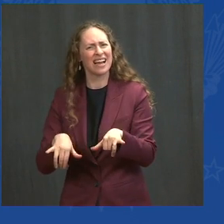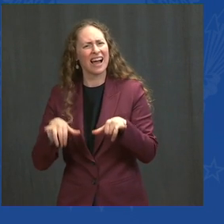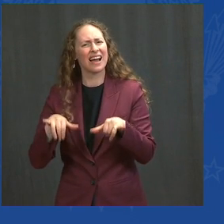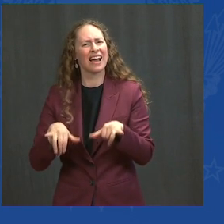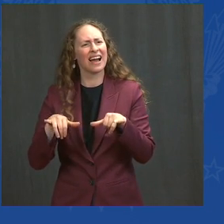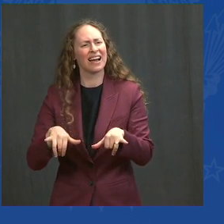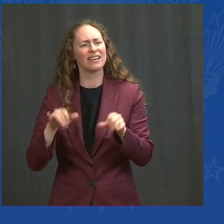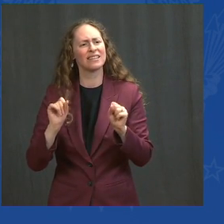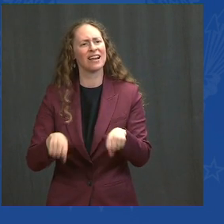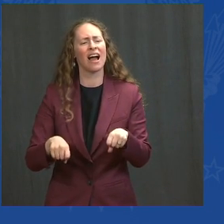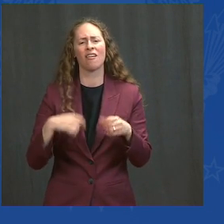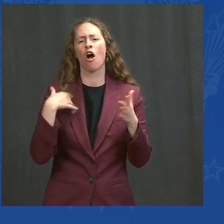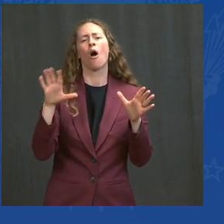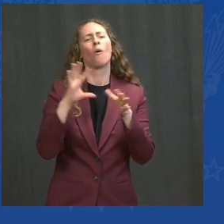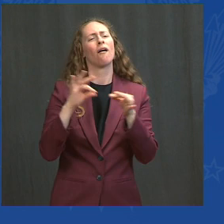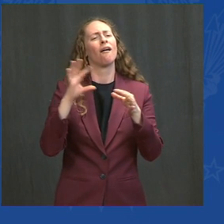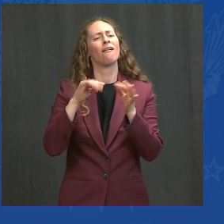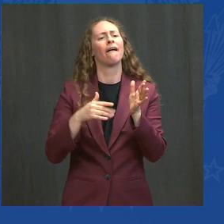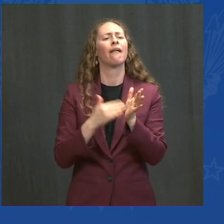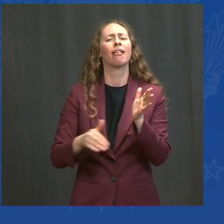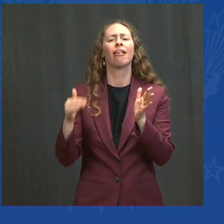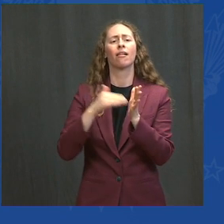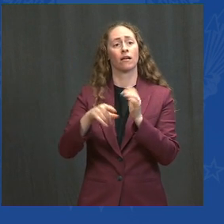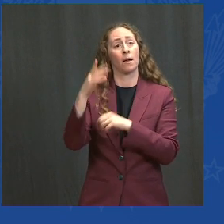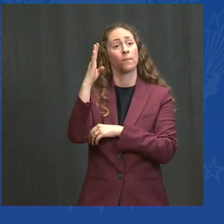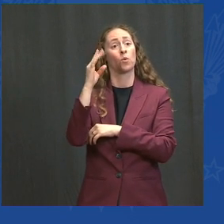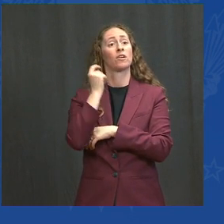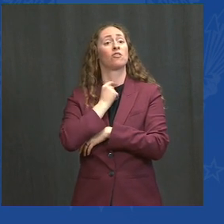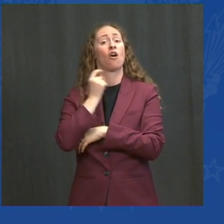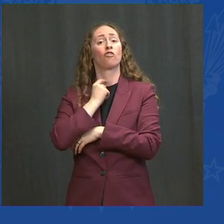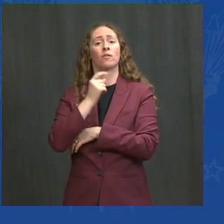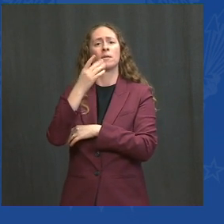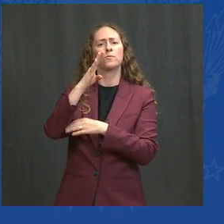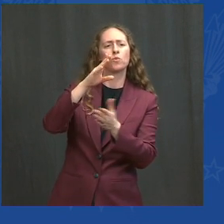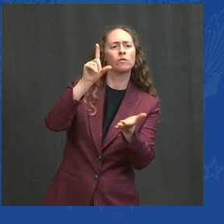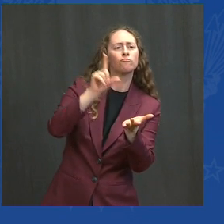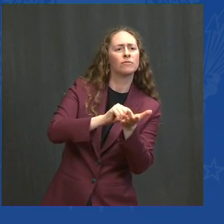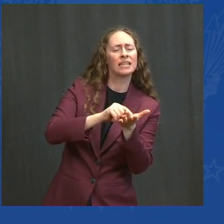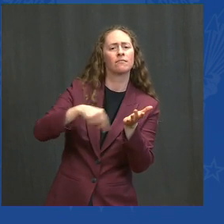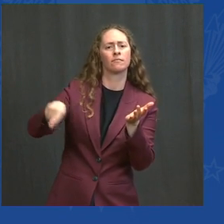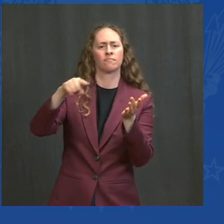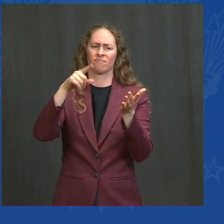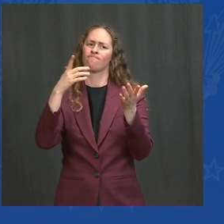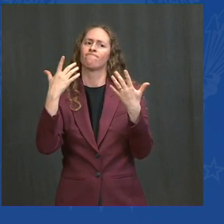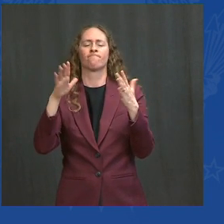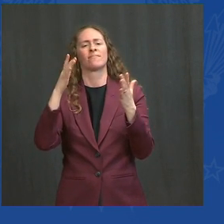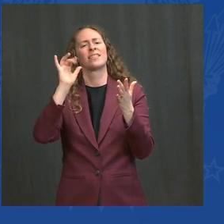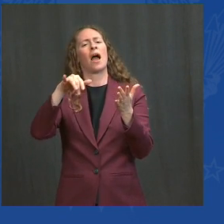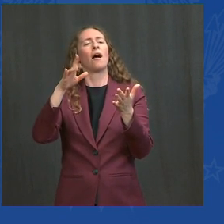We've said it all along: This is a blue-collar blueprint to rebuild America. And long before, families in Wisconsin